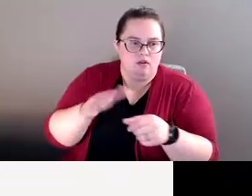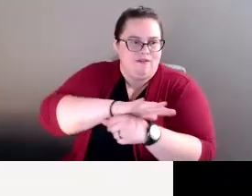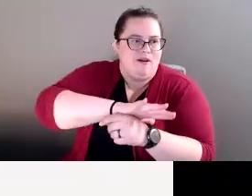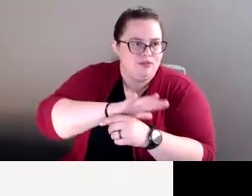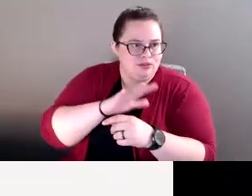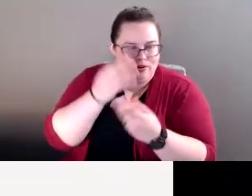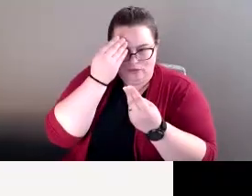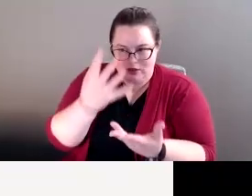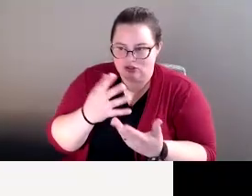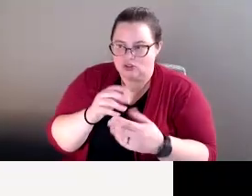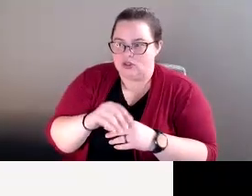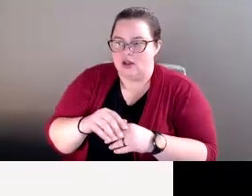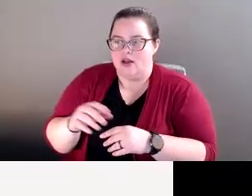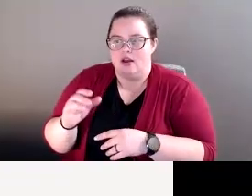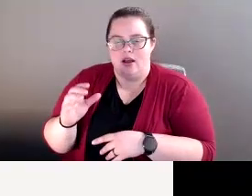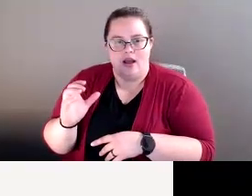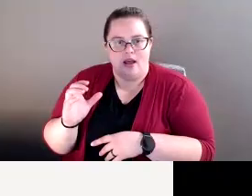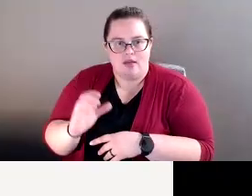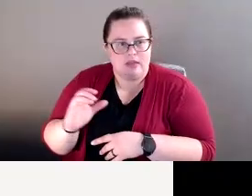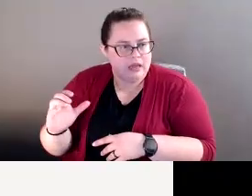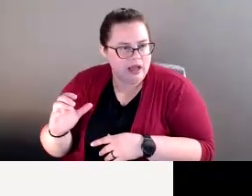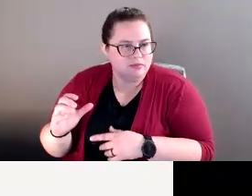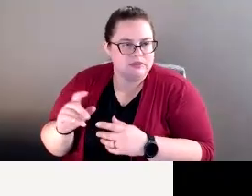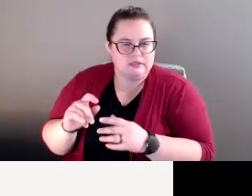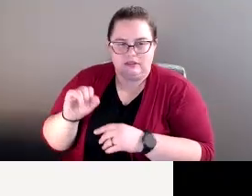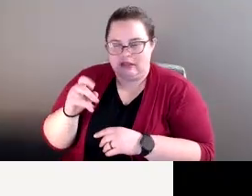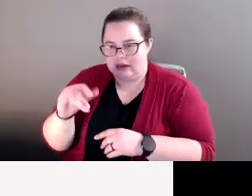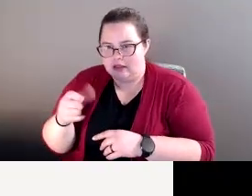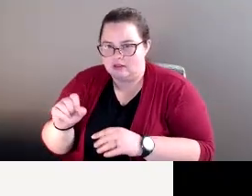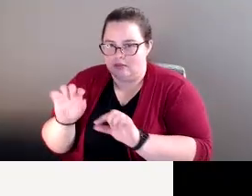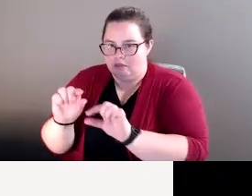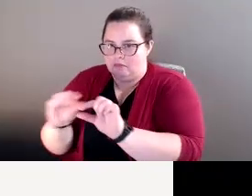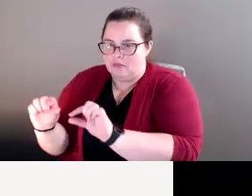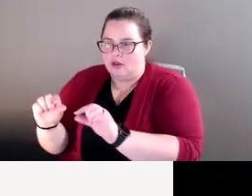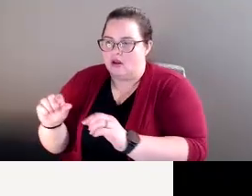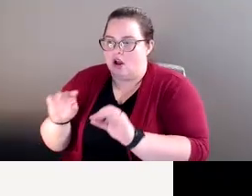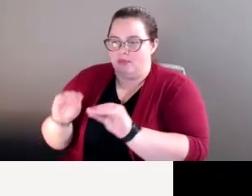you know, are logically placed down here for easier viewing.